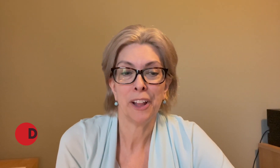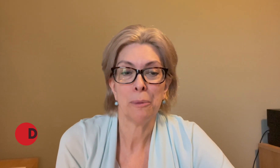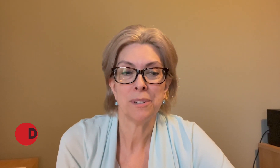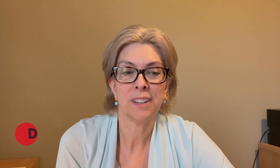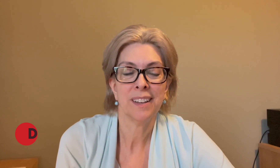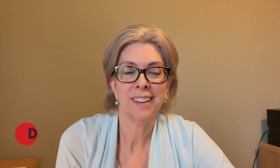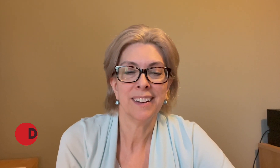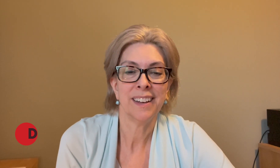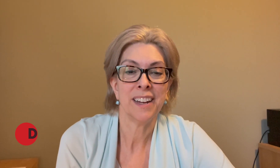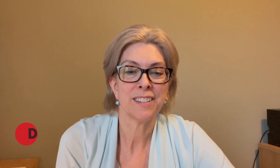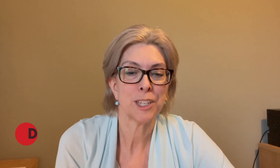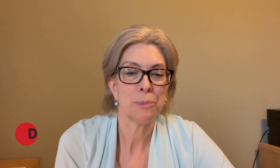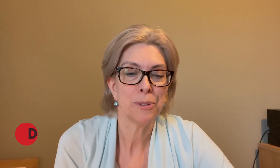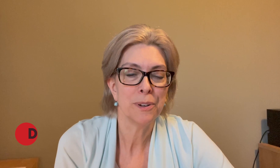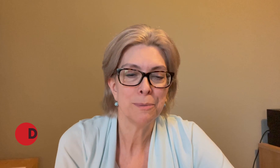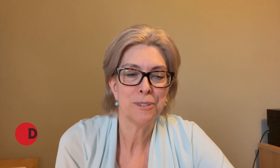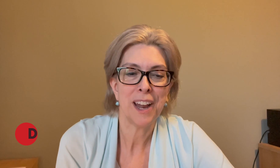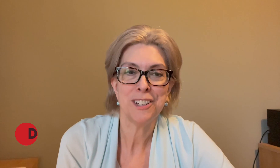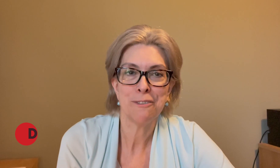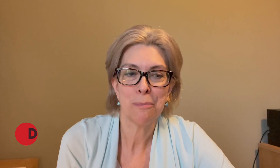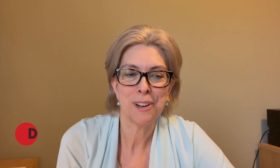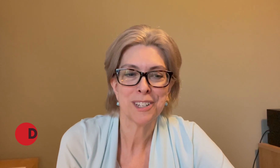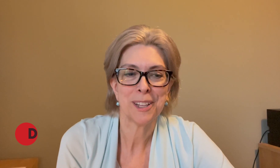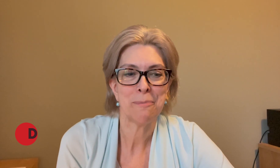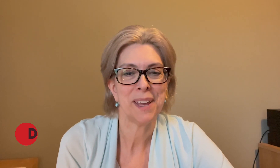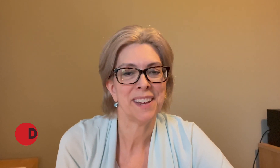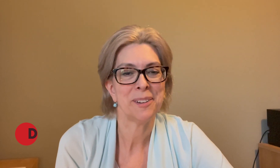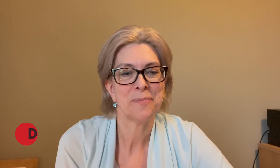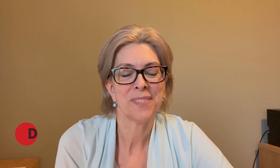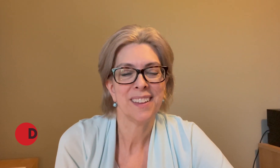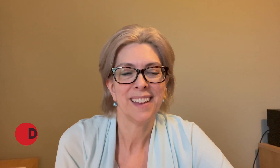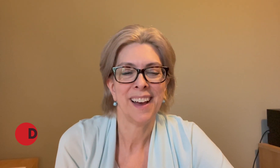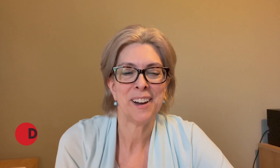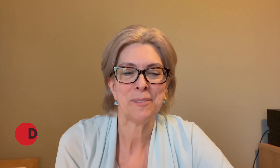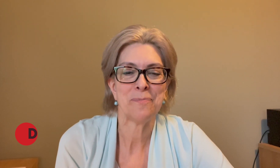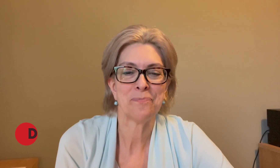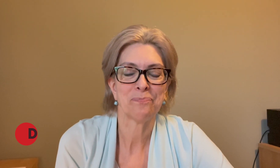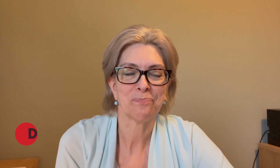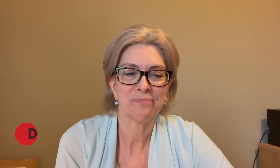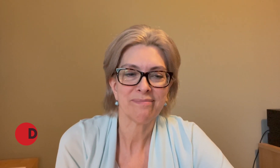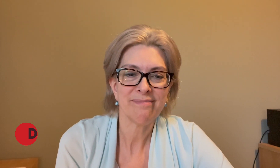I developed an accessible tourism strategy for British Columbia,